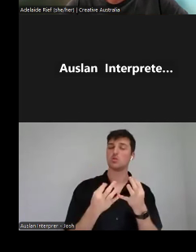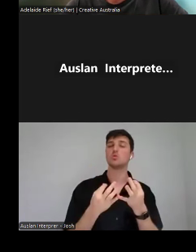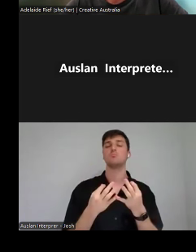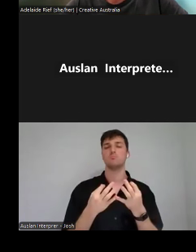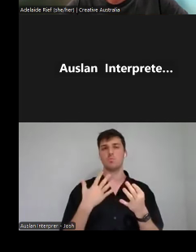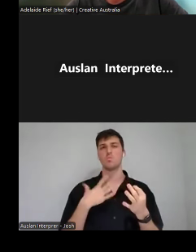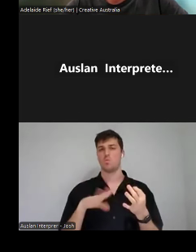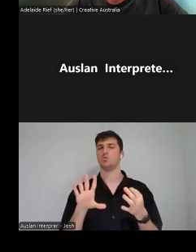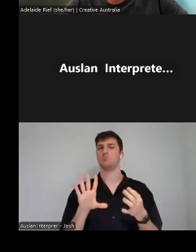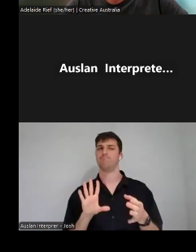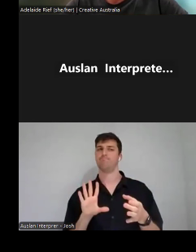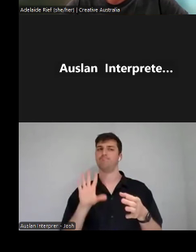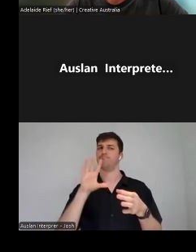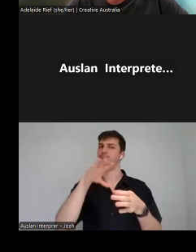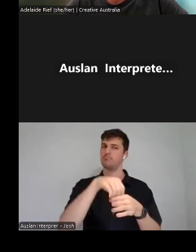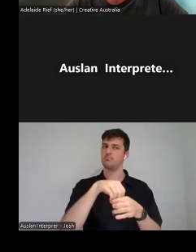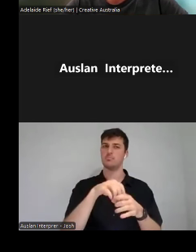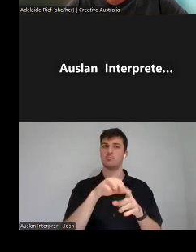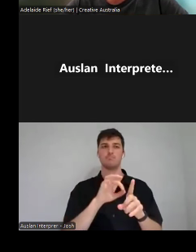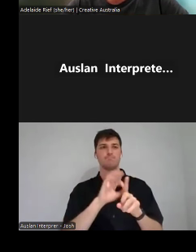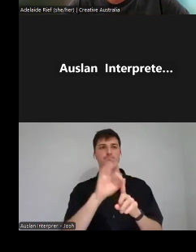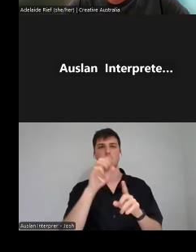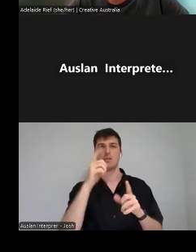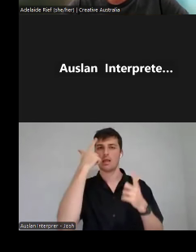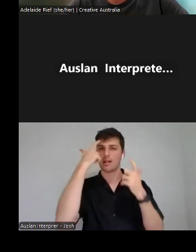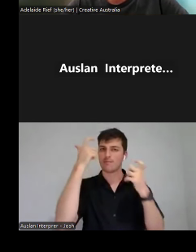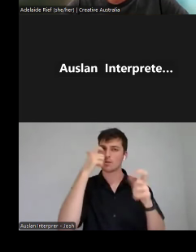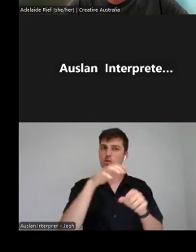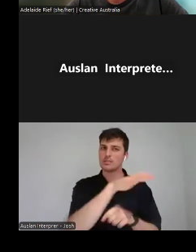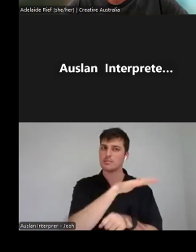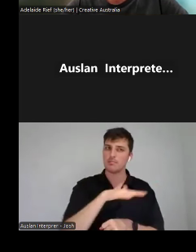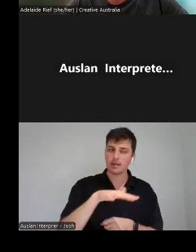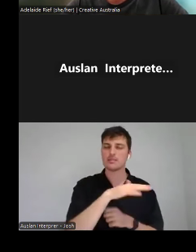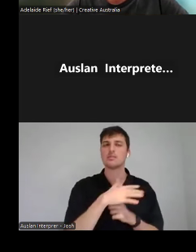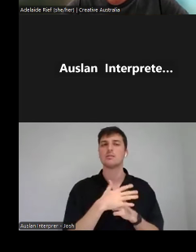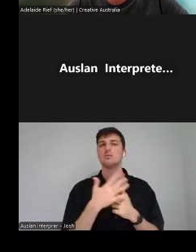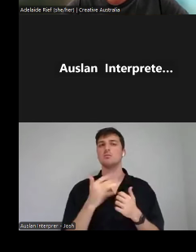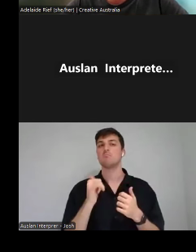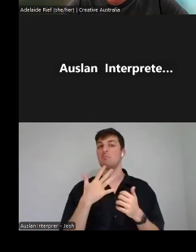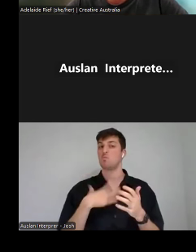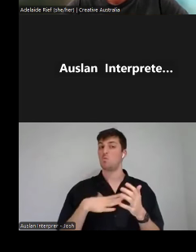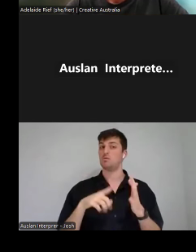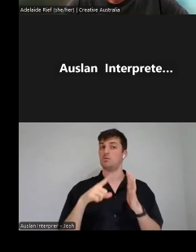step into an innovation space. Maybe you're interested in some entrepreneurial approaches